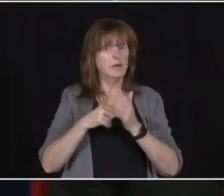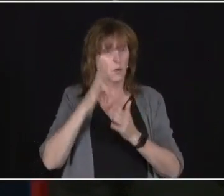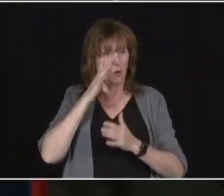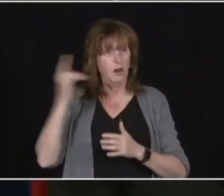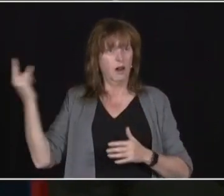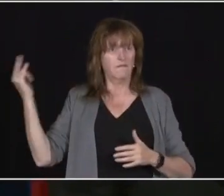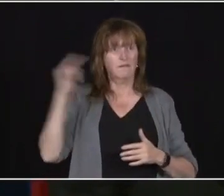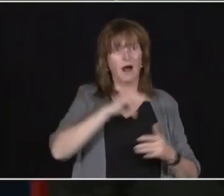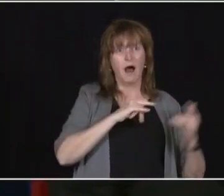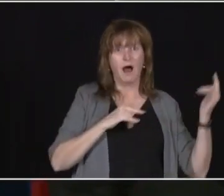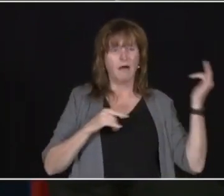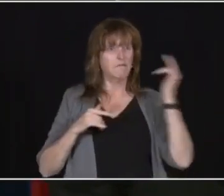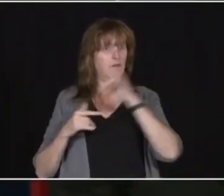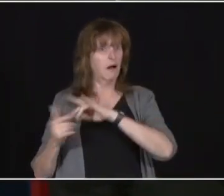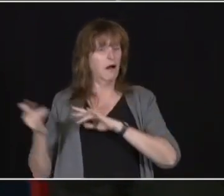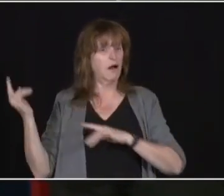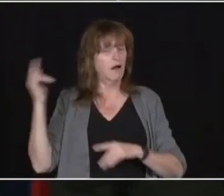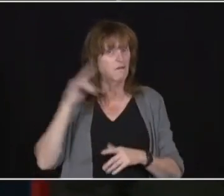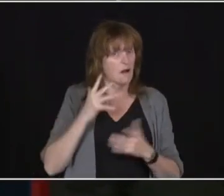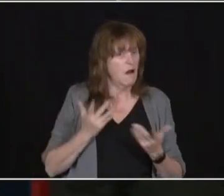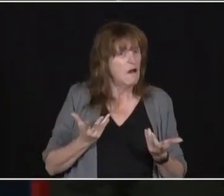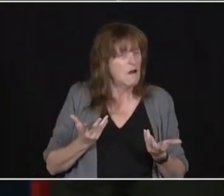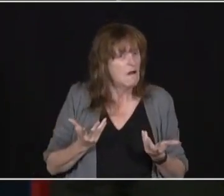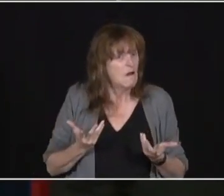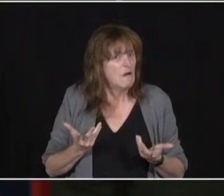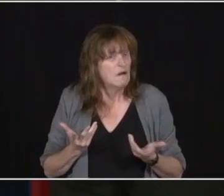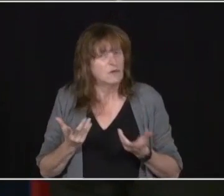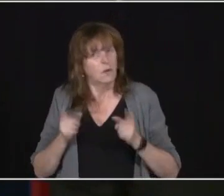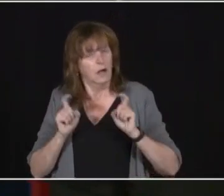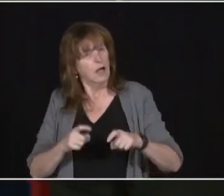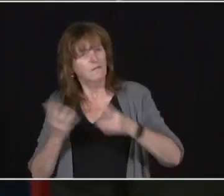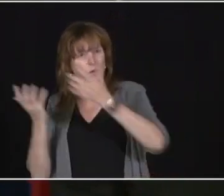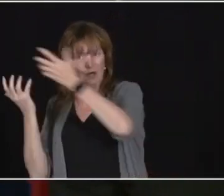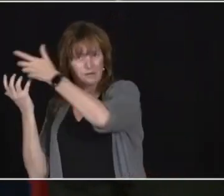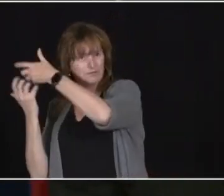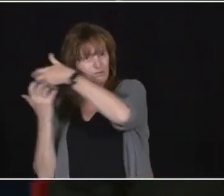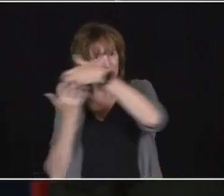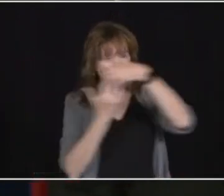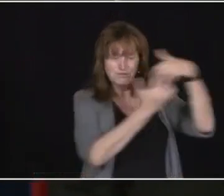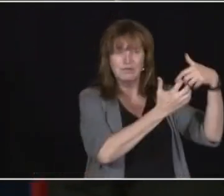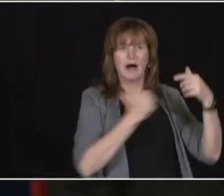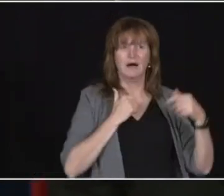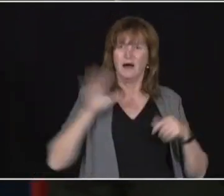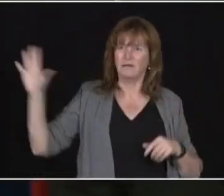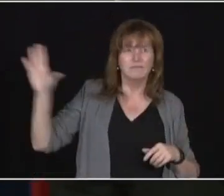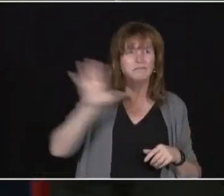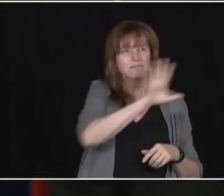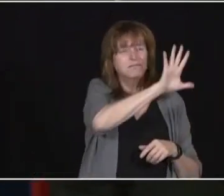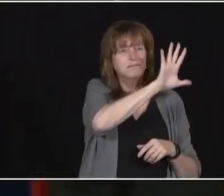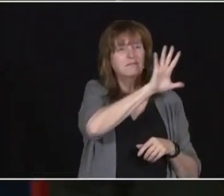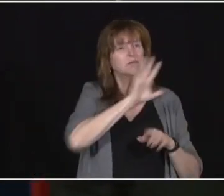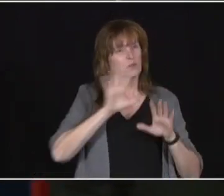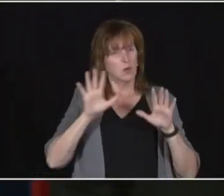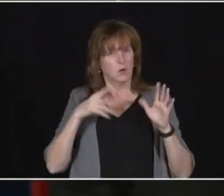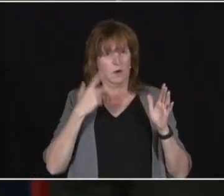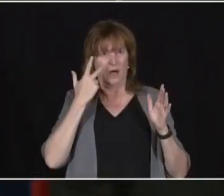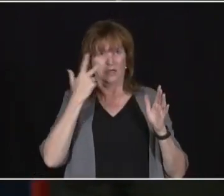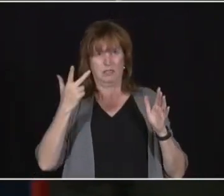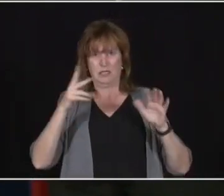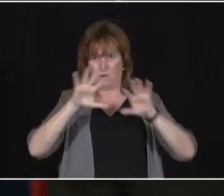But the entire country because the economy will open up. The systems all have to work together so that we can react as a country.